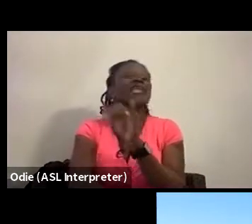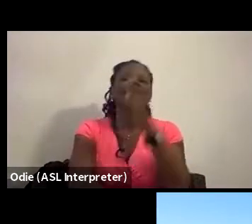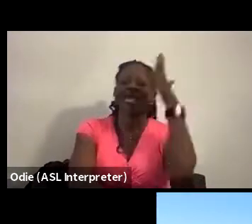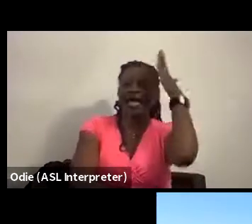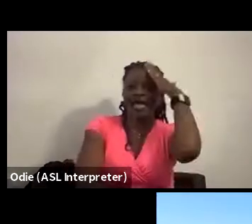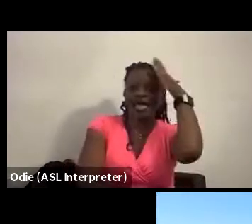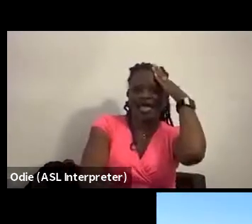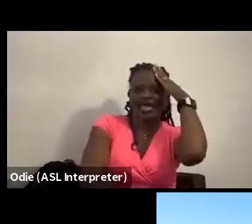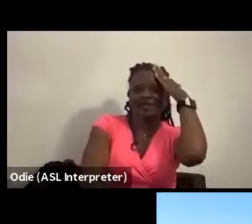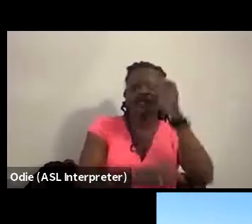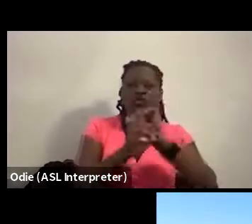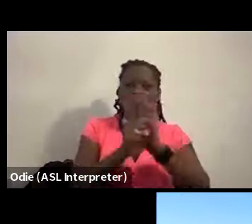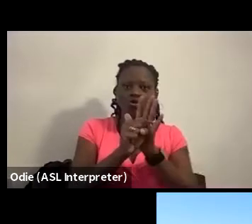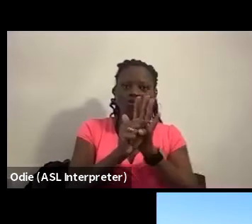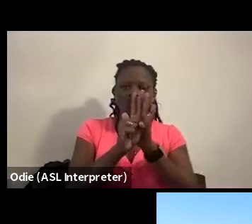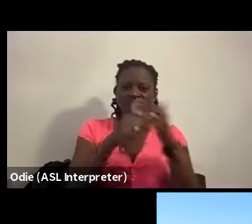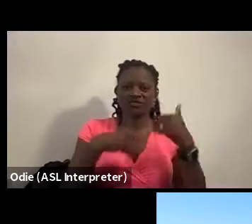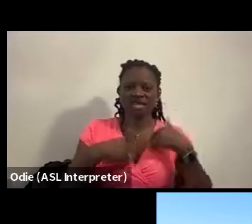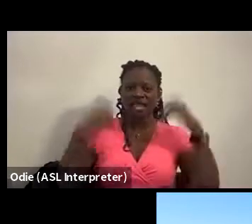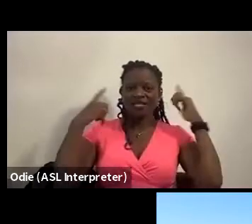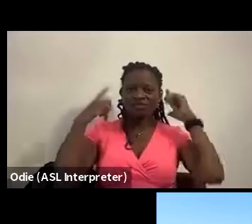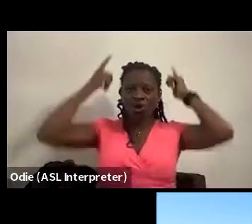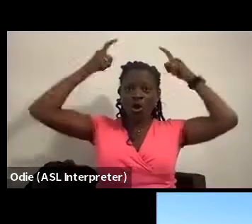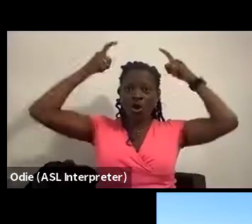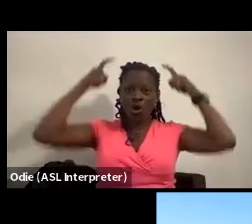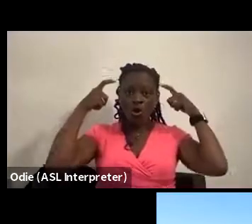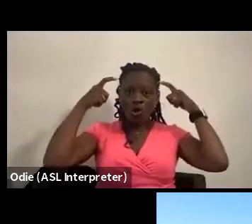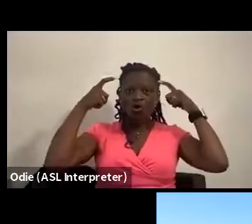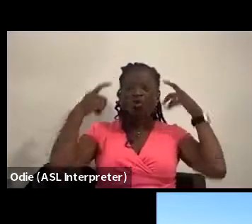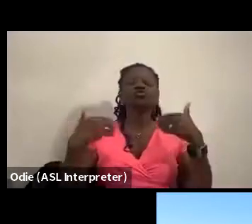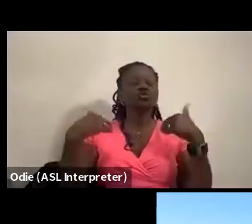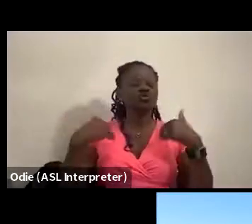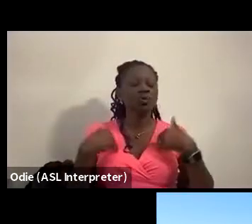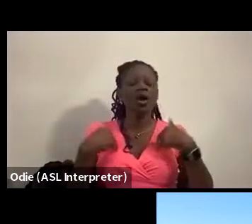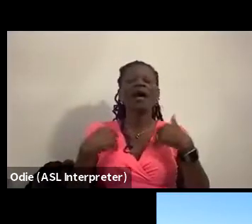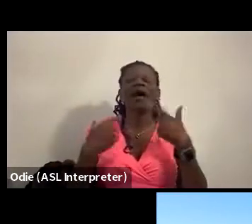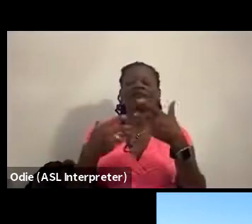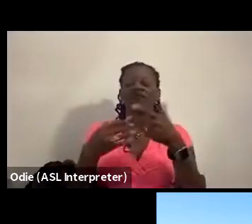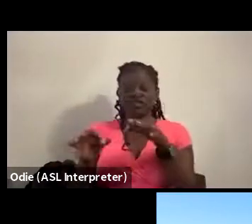So you have this instruction manual for the hat the coronavirus always wears in